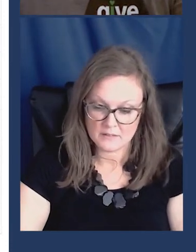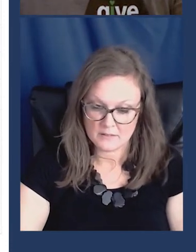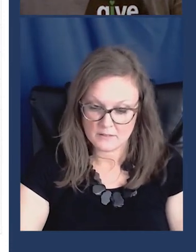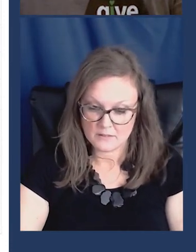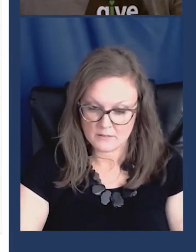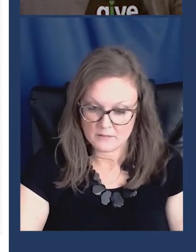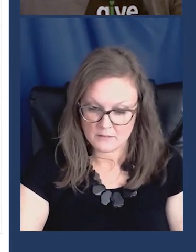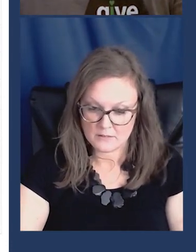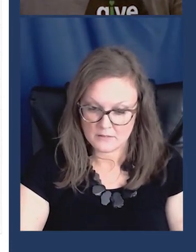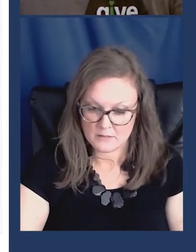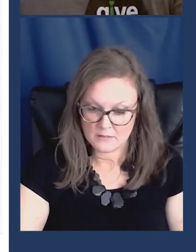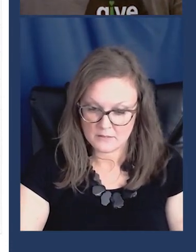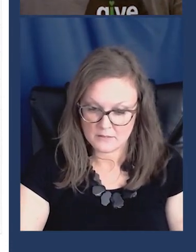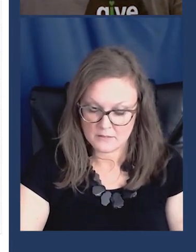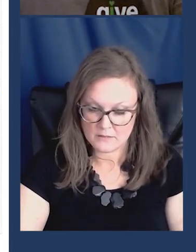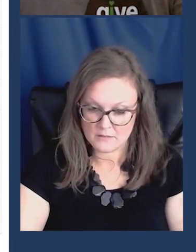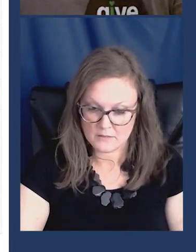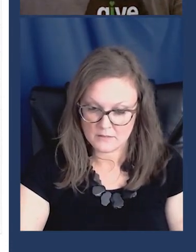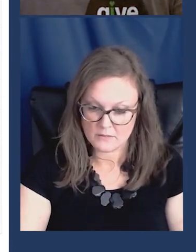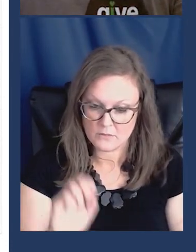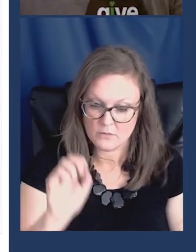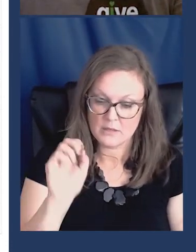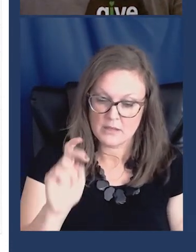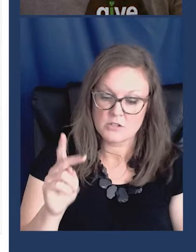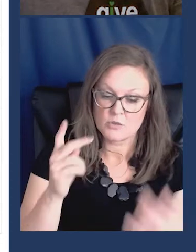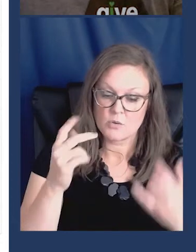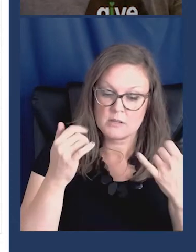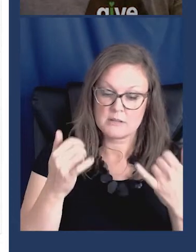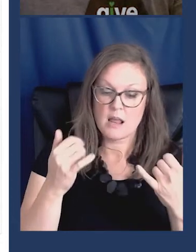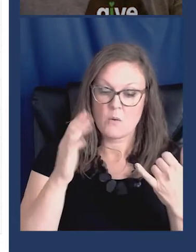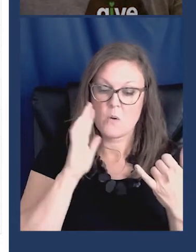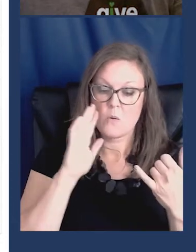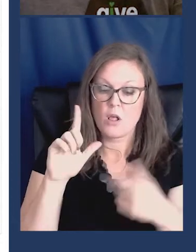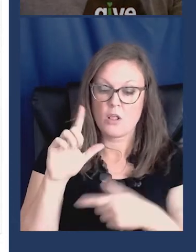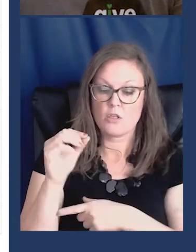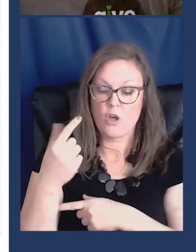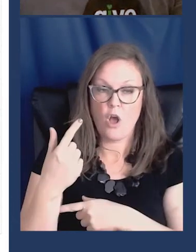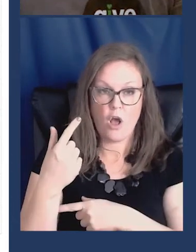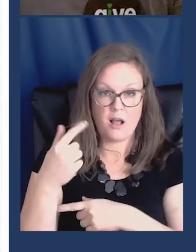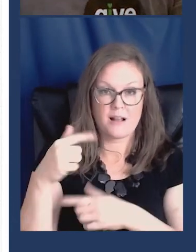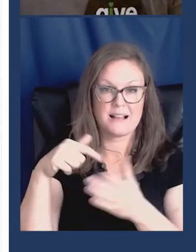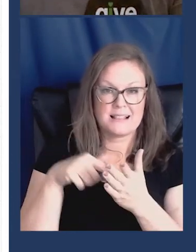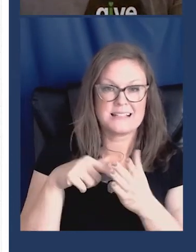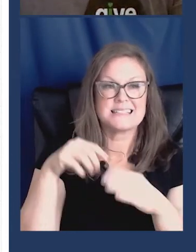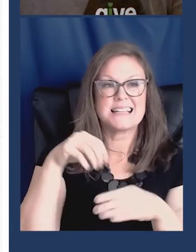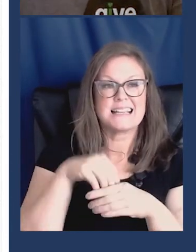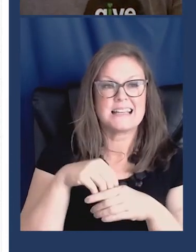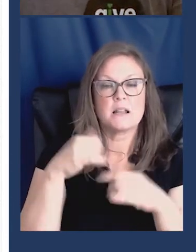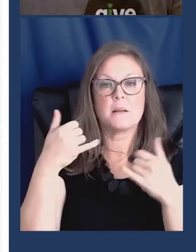we've got this game to the point where we're logging the player into PlayFab. So now let's do some stuff with this leaderboard.